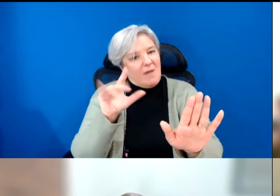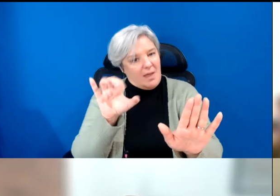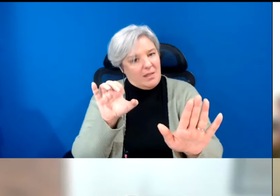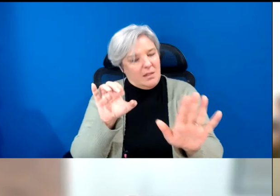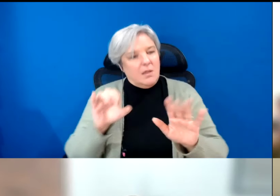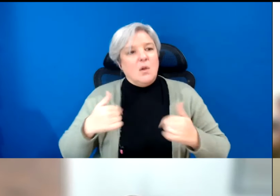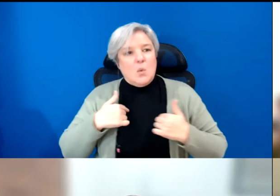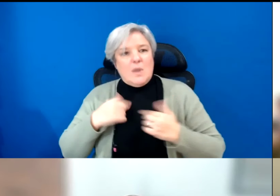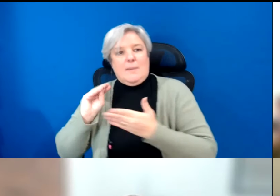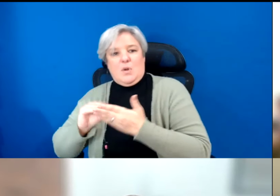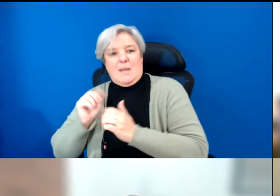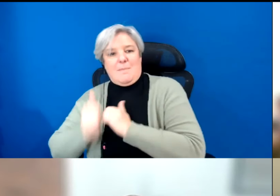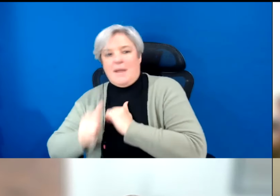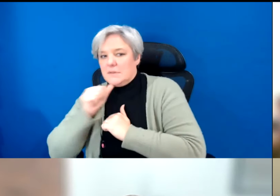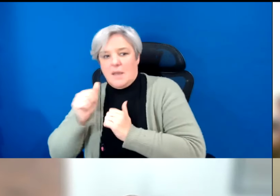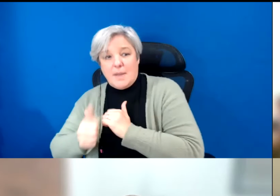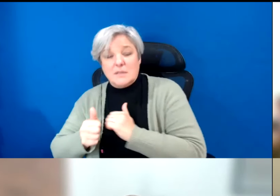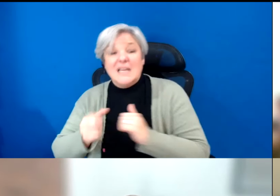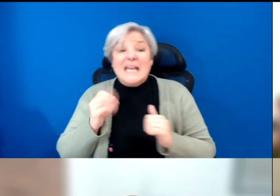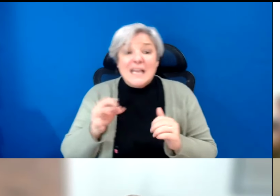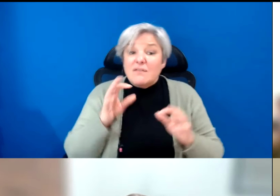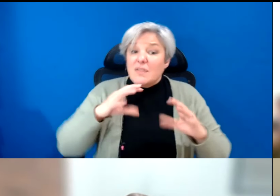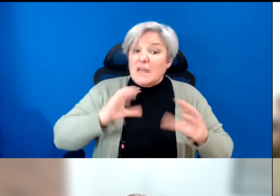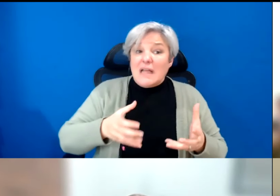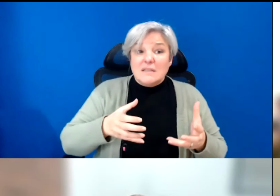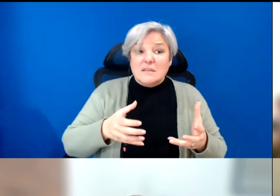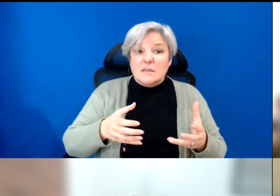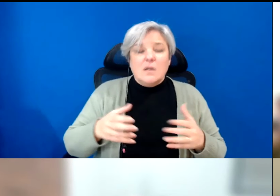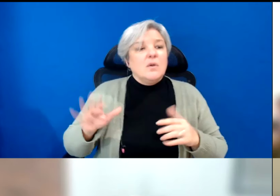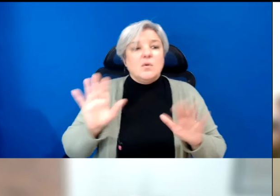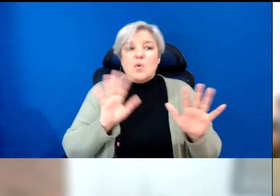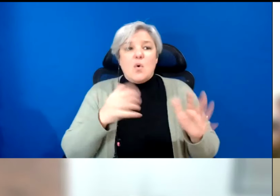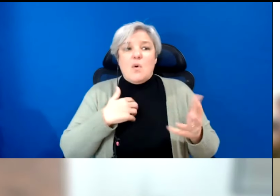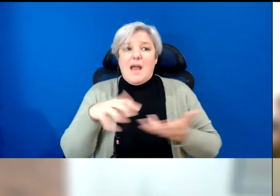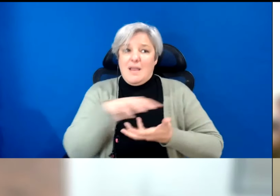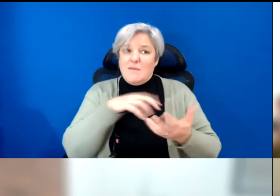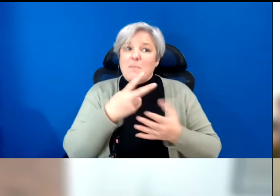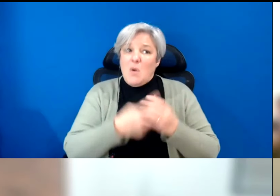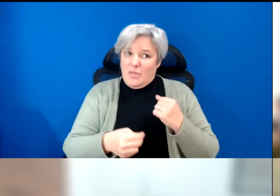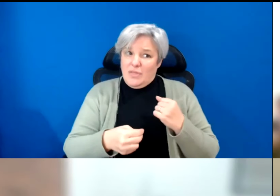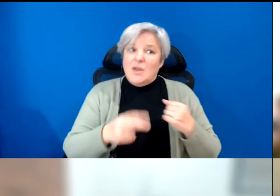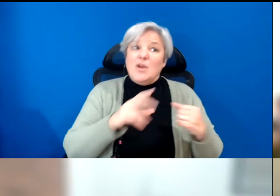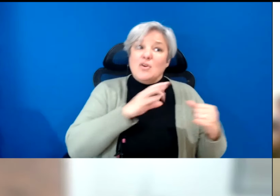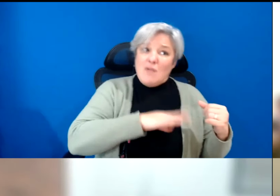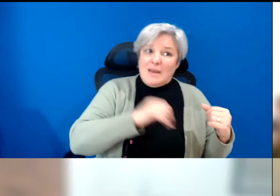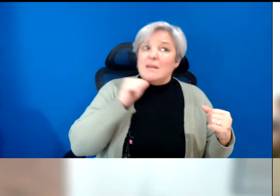class is a noncredit class, not my class actually combines both students credits and non credits are both in the same.